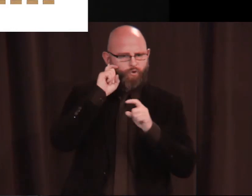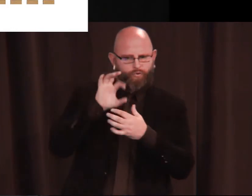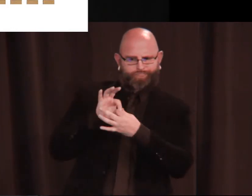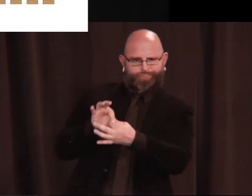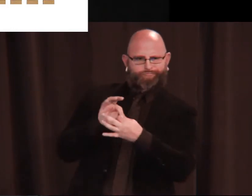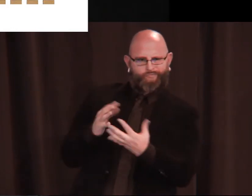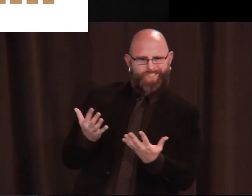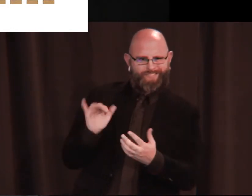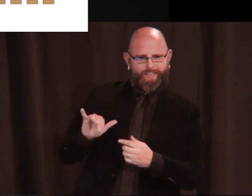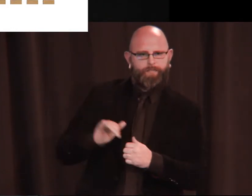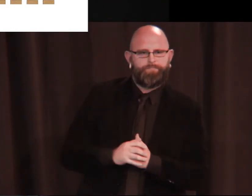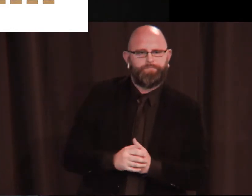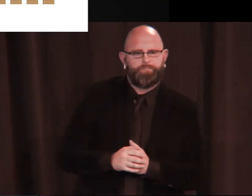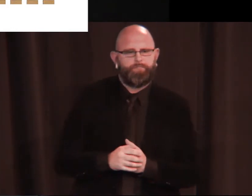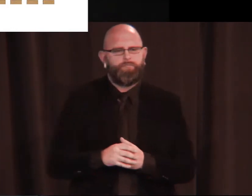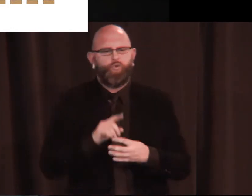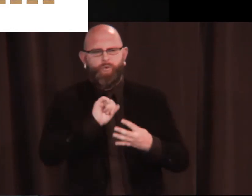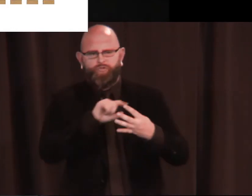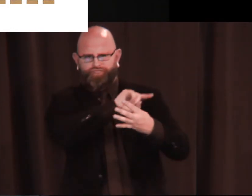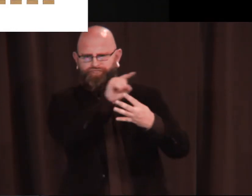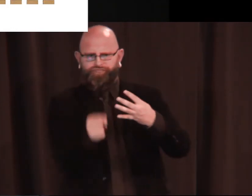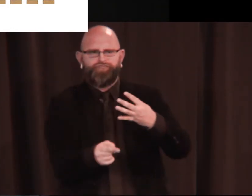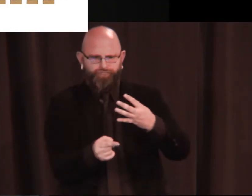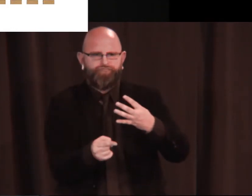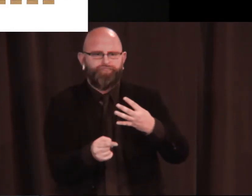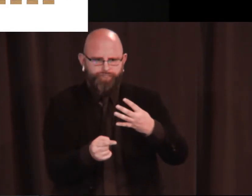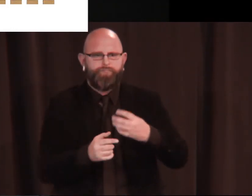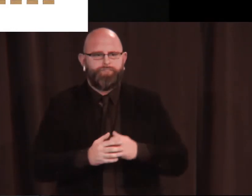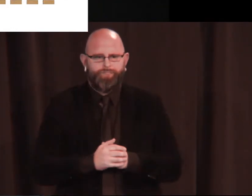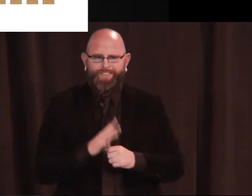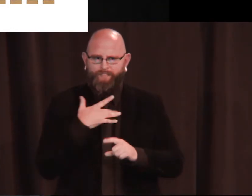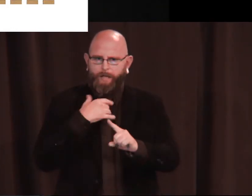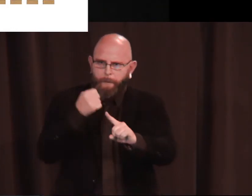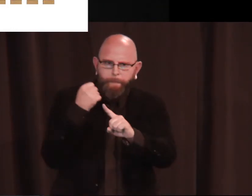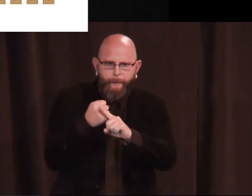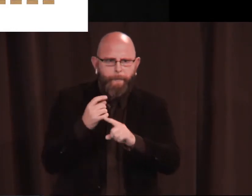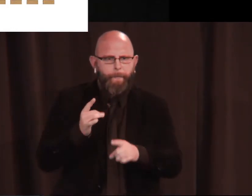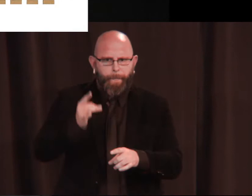So, which of those things do you think is the biggest -- the number one thing parents told us?